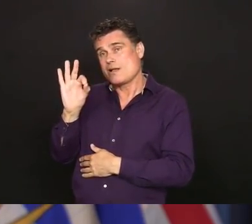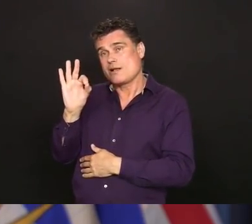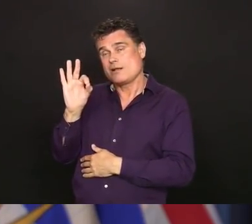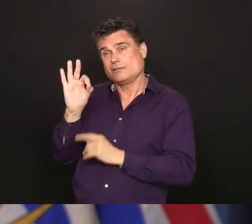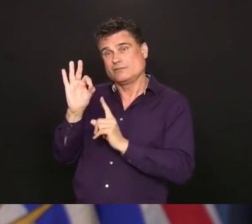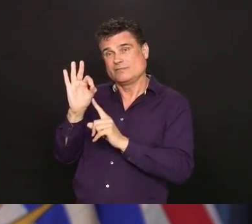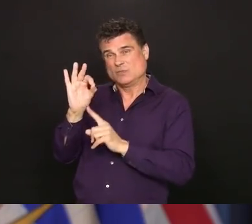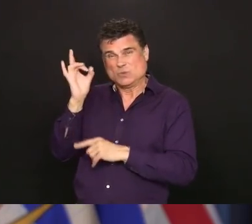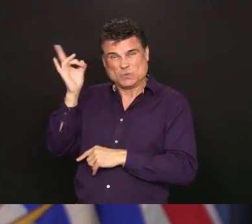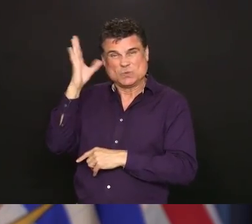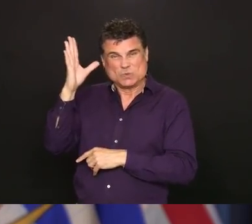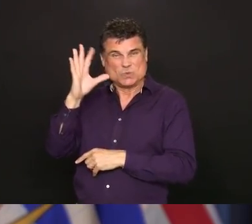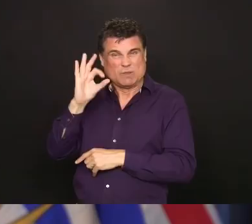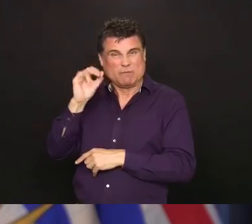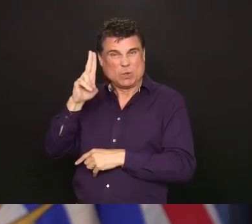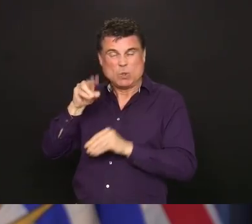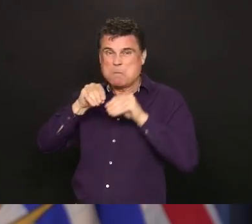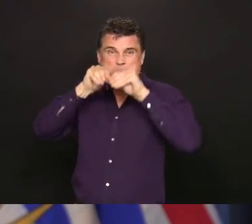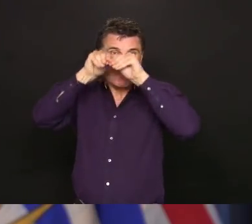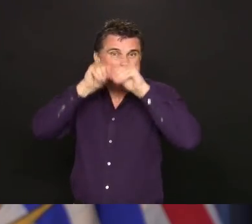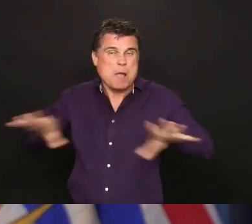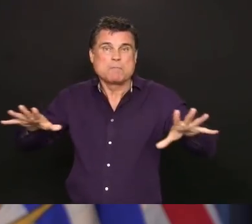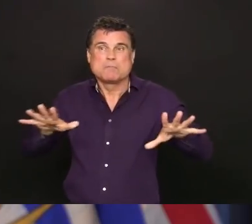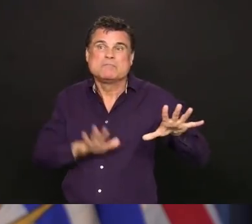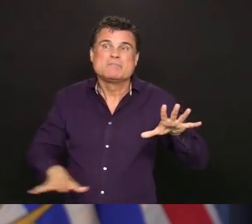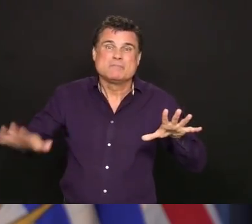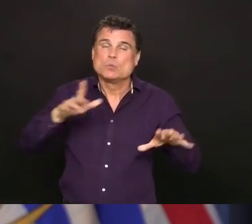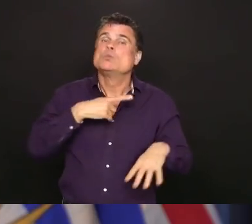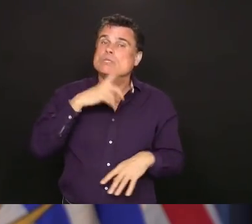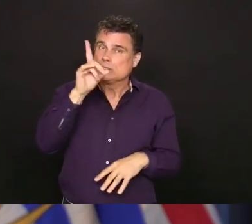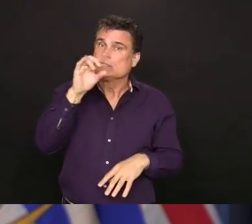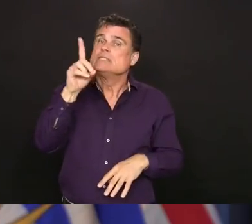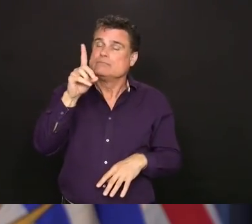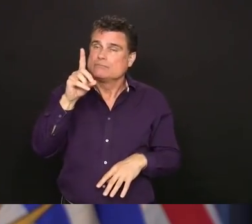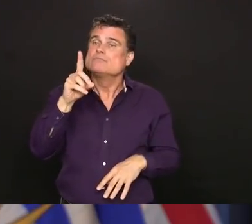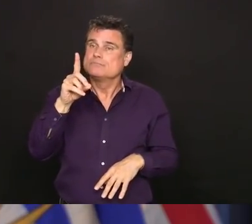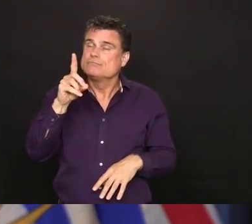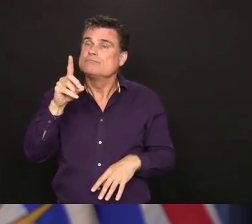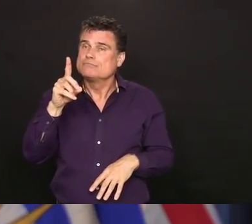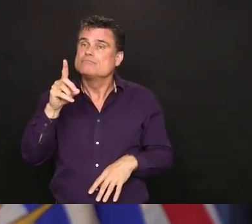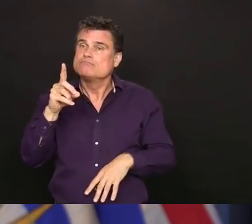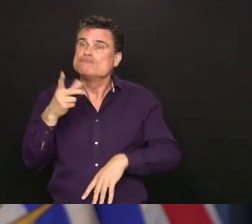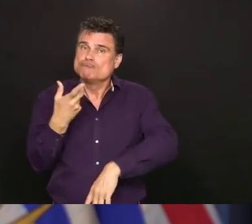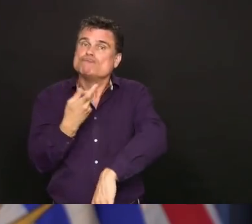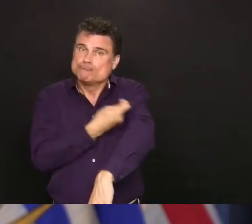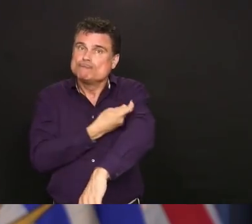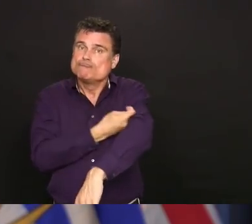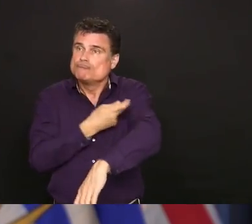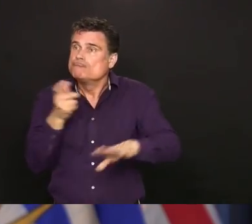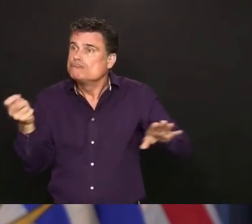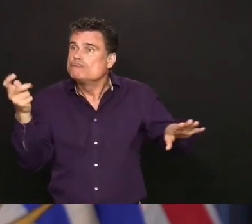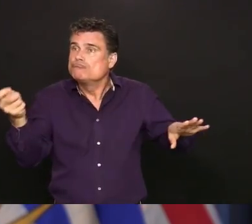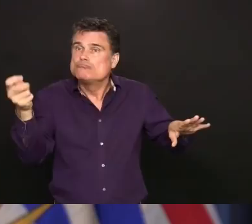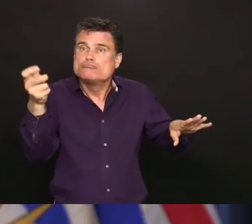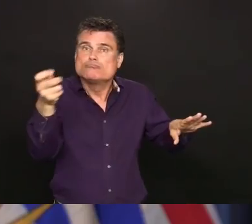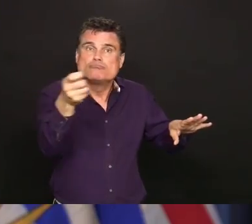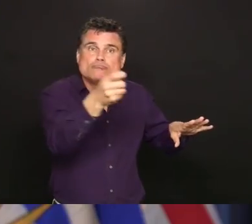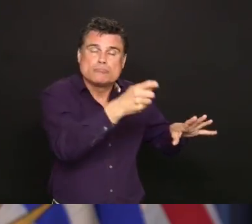It was done more or less well in different places, and I think we have learned quite a lot from that.